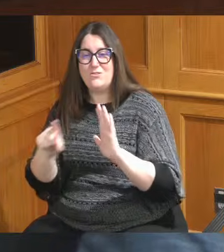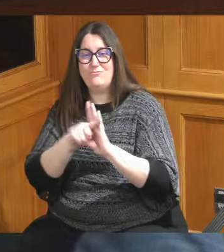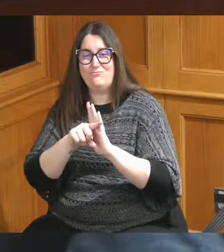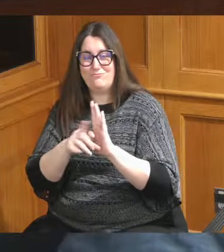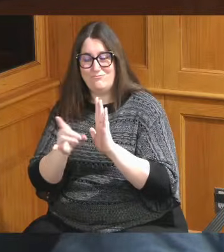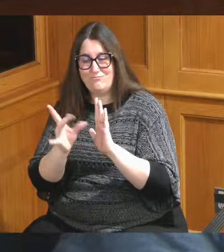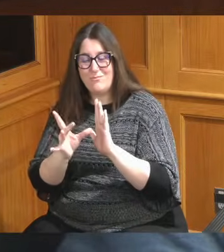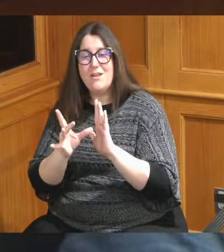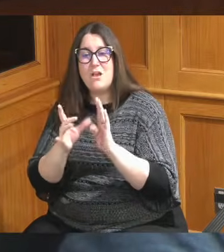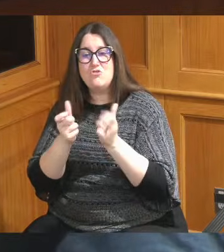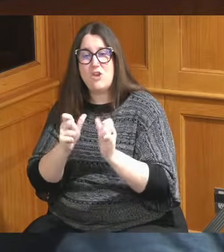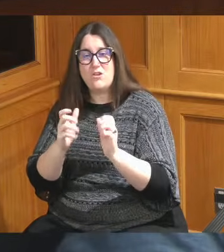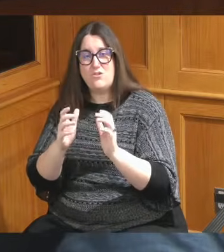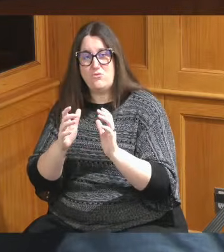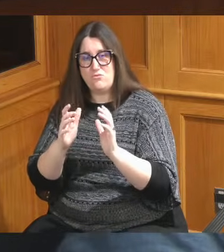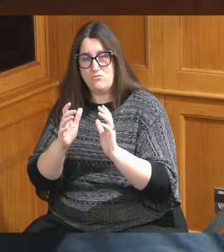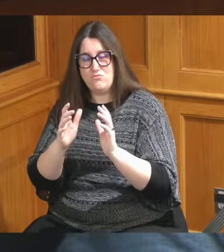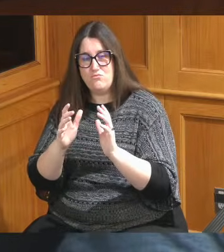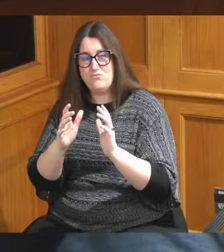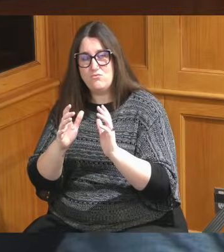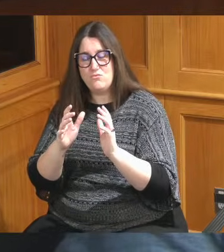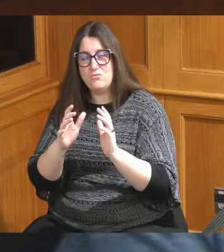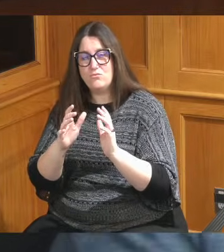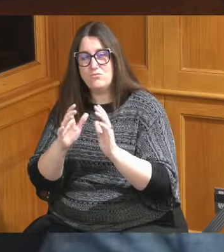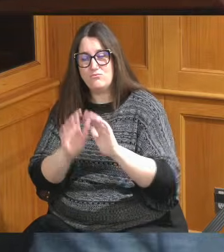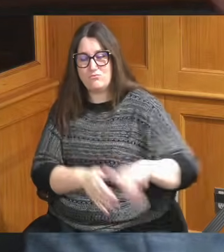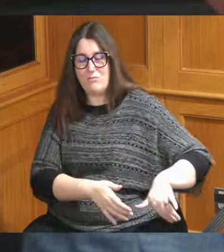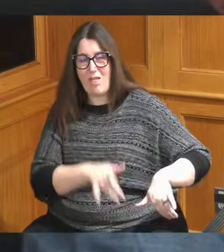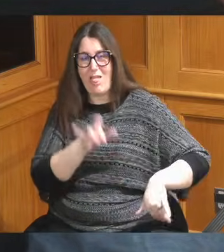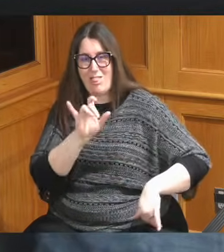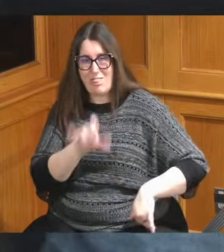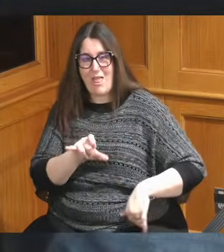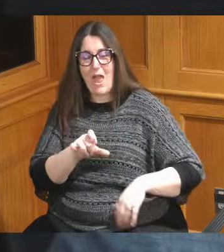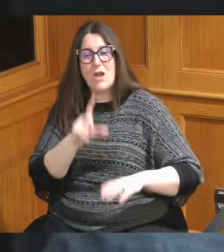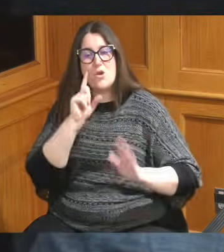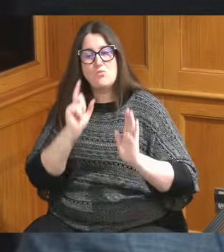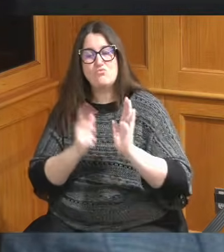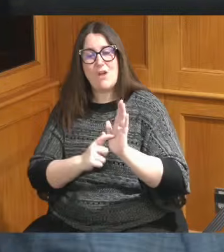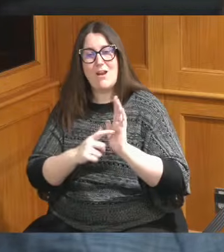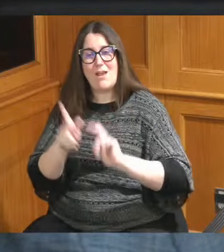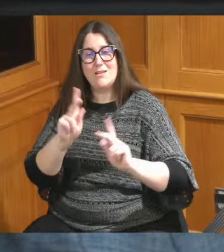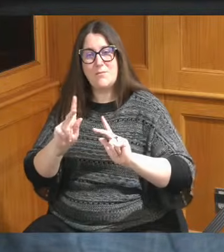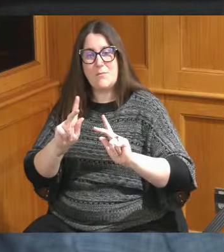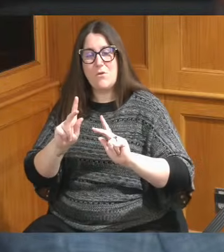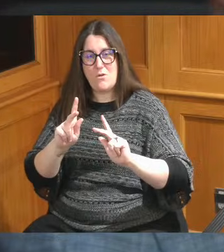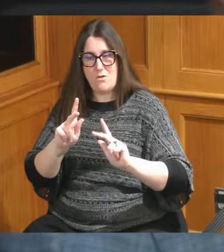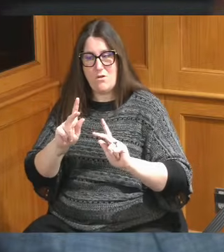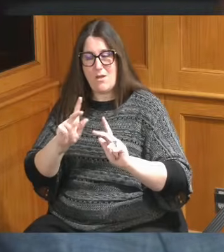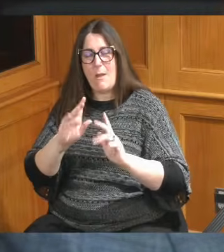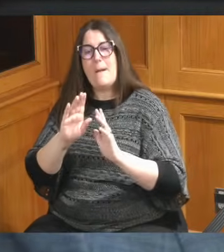I feel very strongly that we need to recognize people that are kind of behind the scenes a little